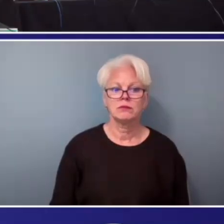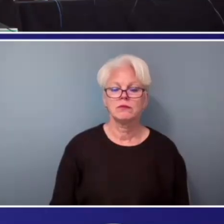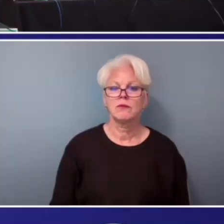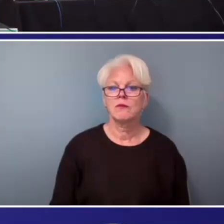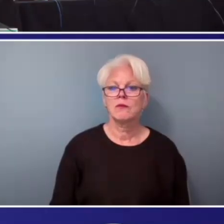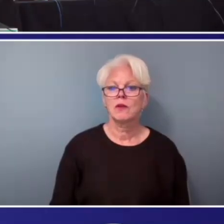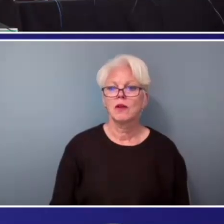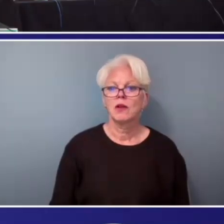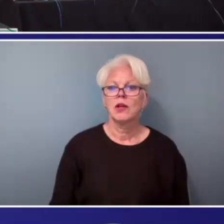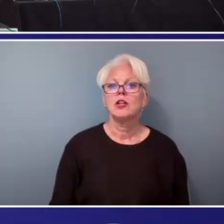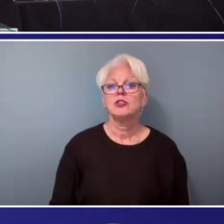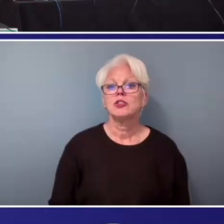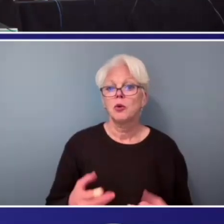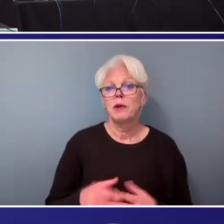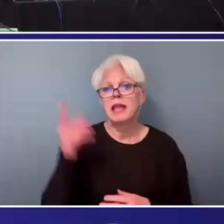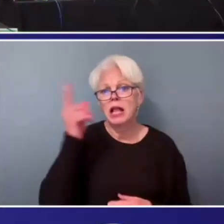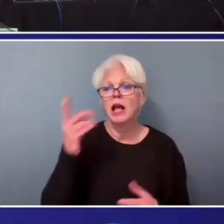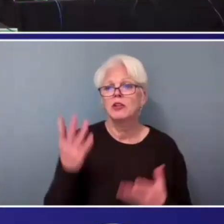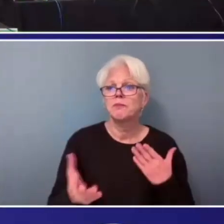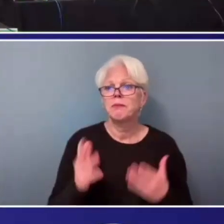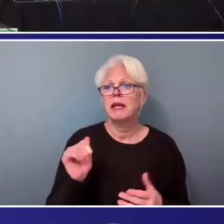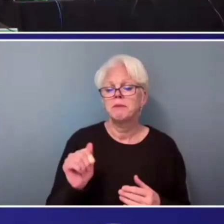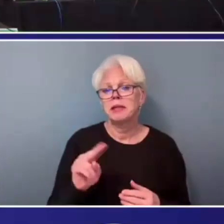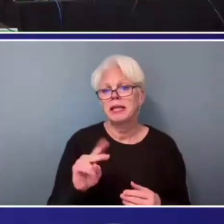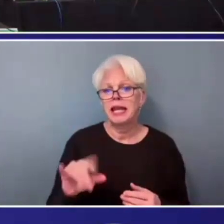and maybe Andy can speak to this as well,